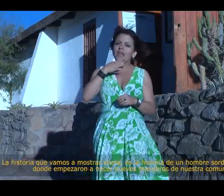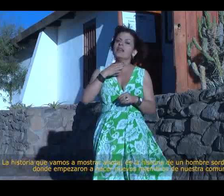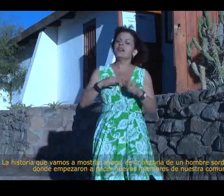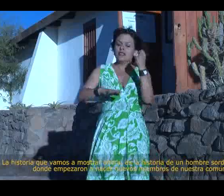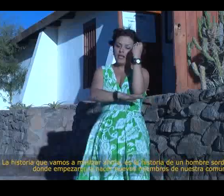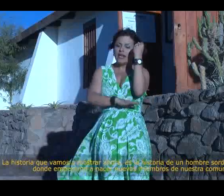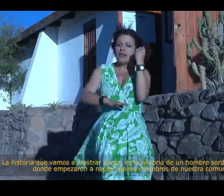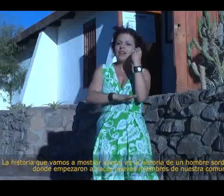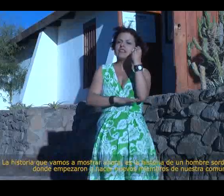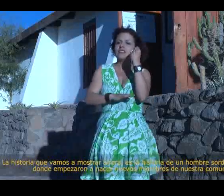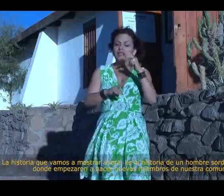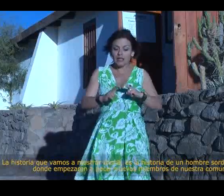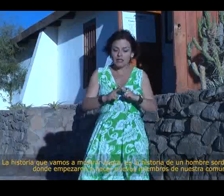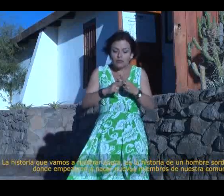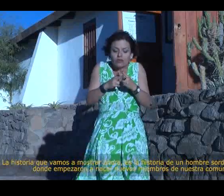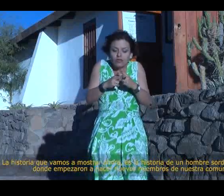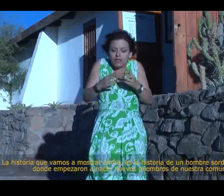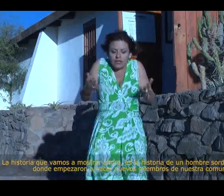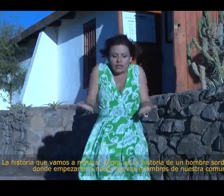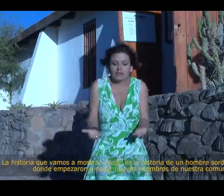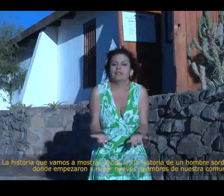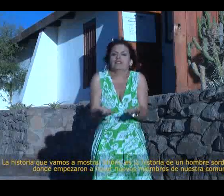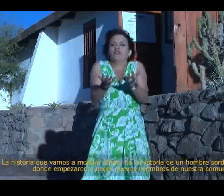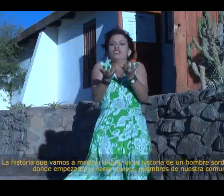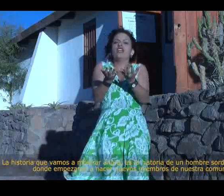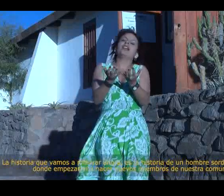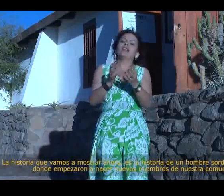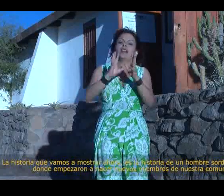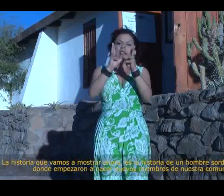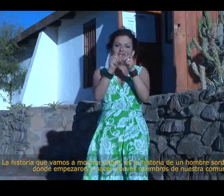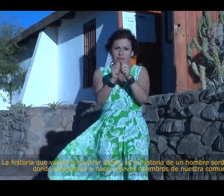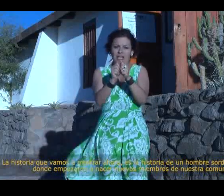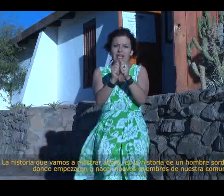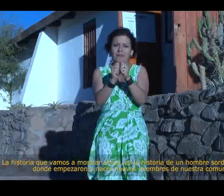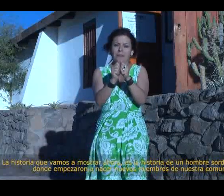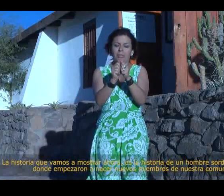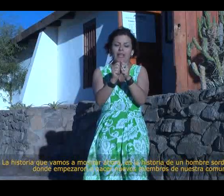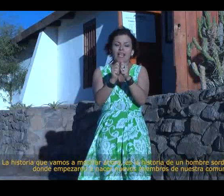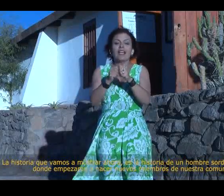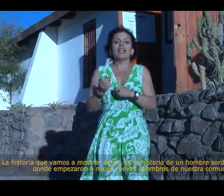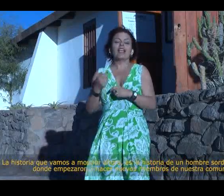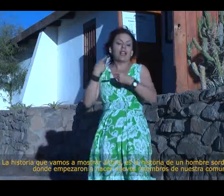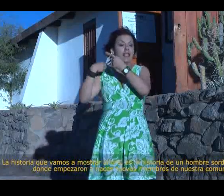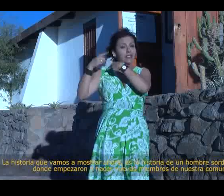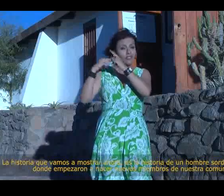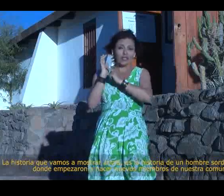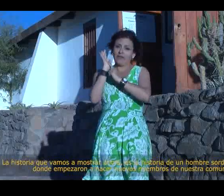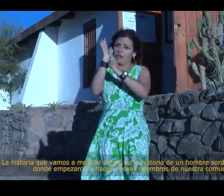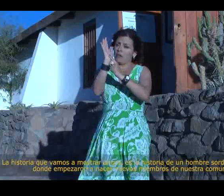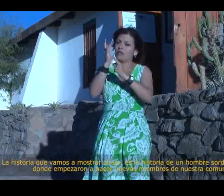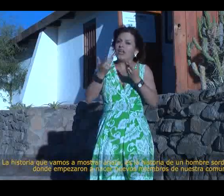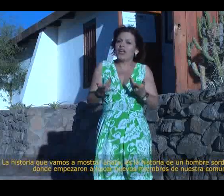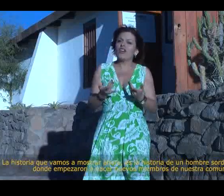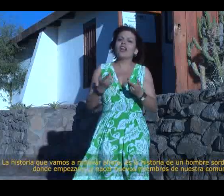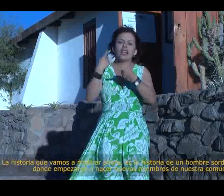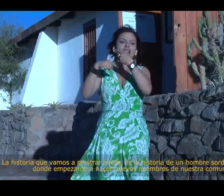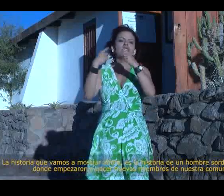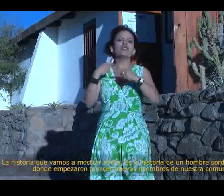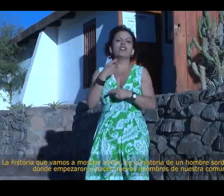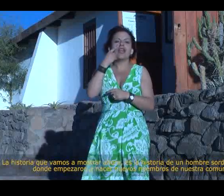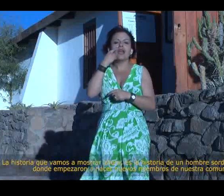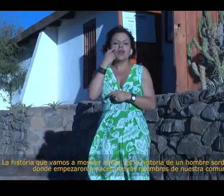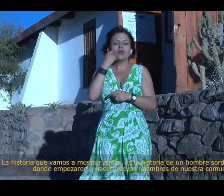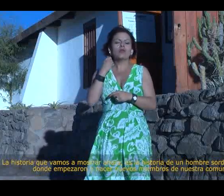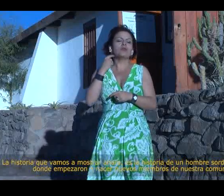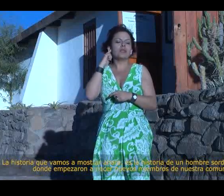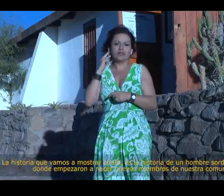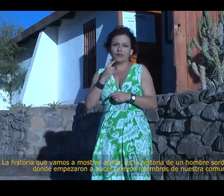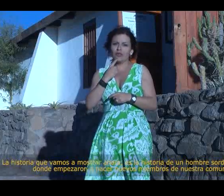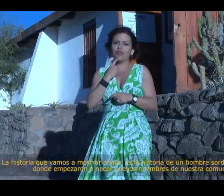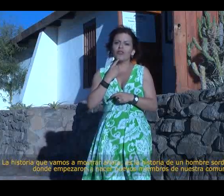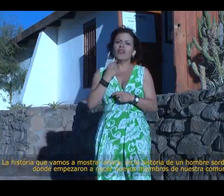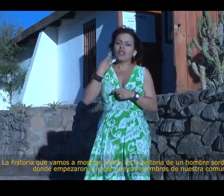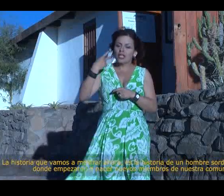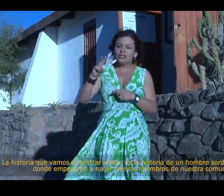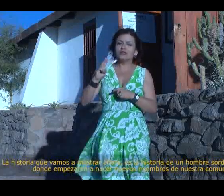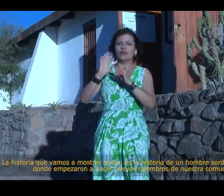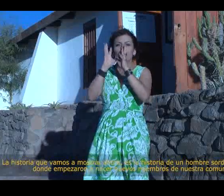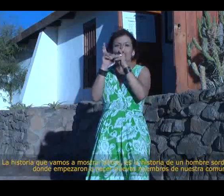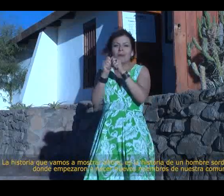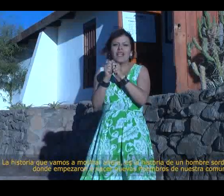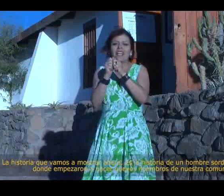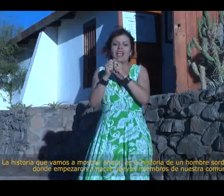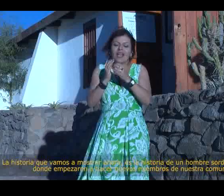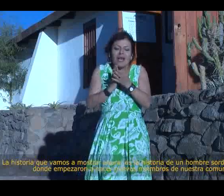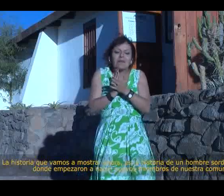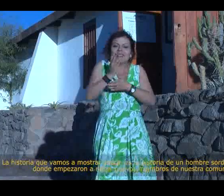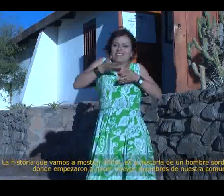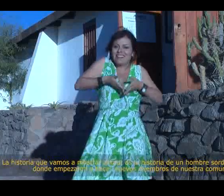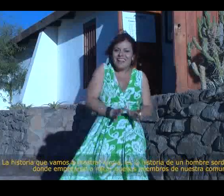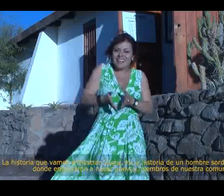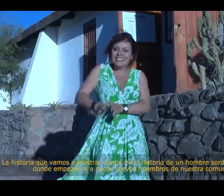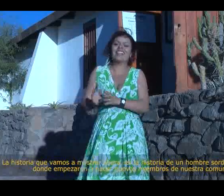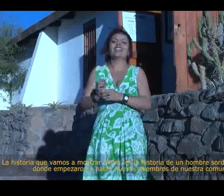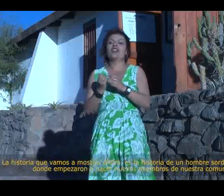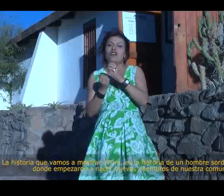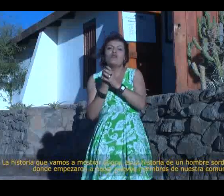The story which we will now tell you is about a deaf man and his family and how they became members of our community.